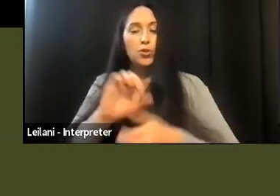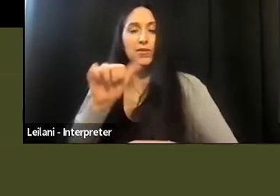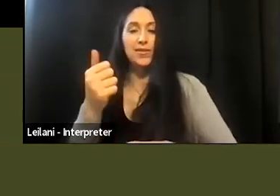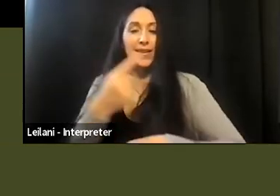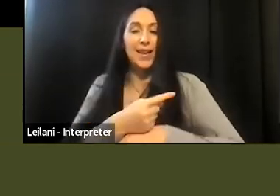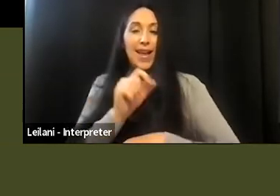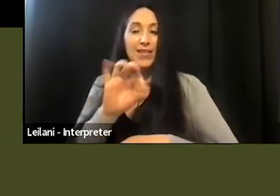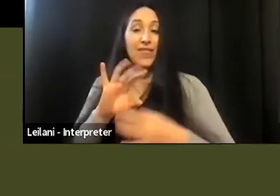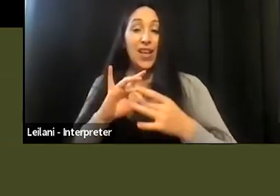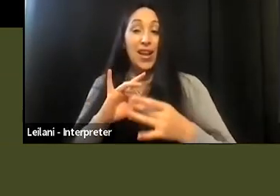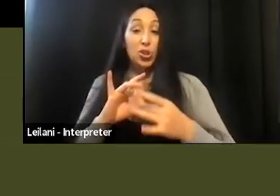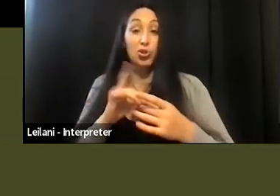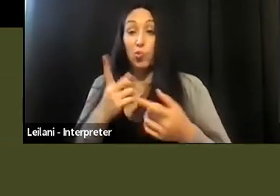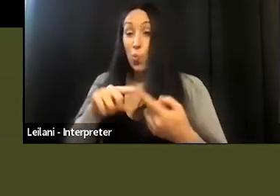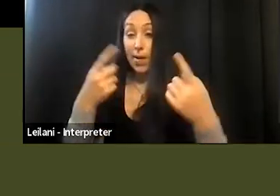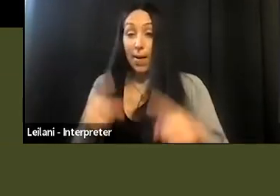So we're gonna be hosting an experience